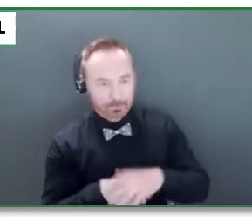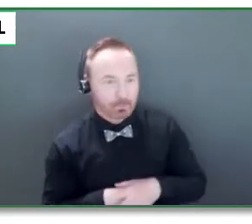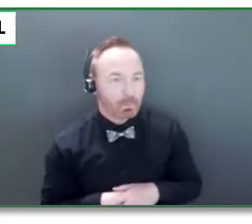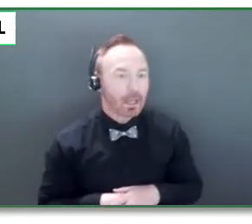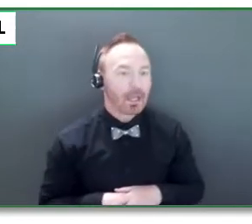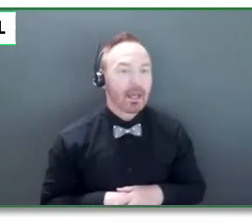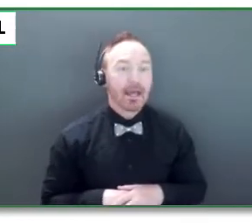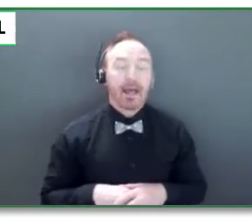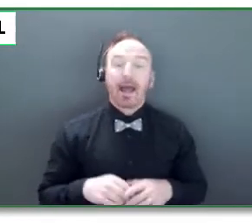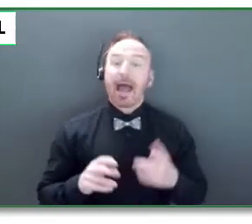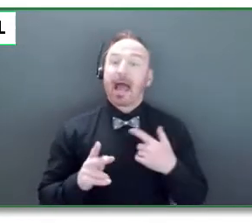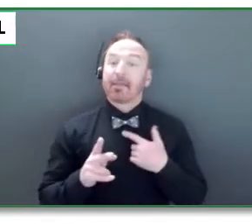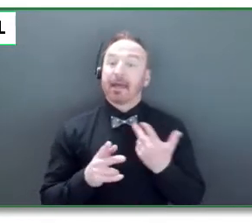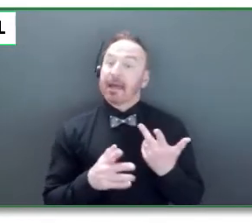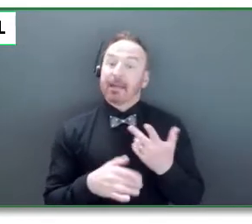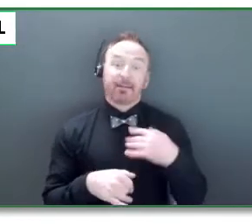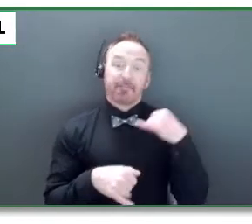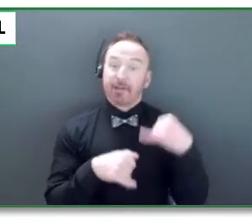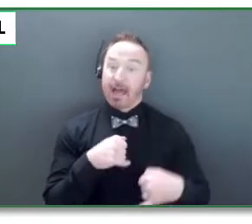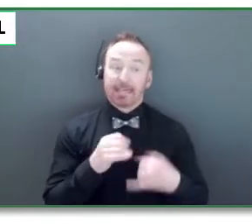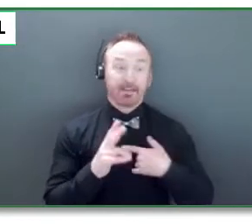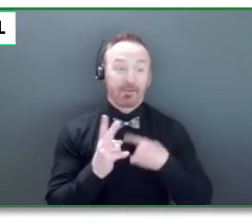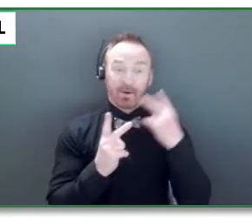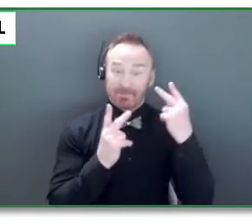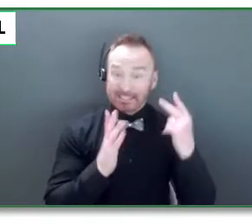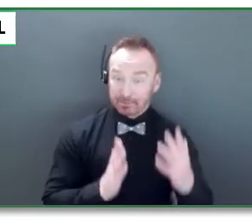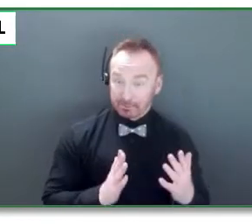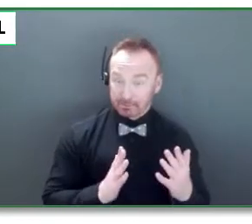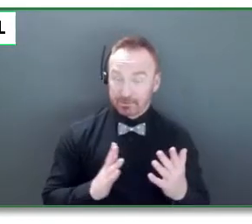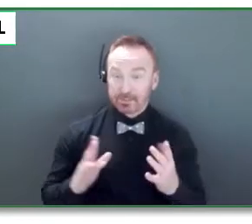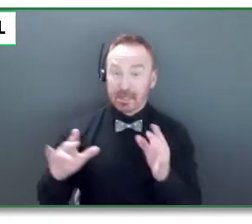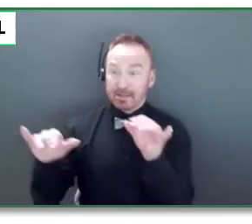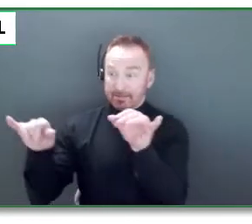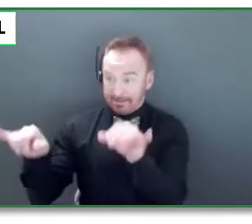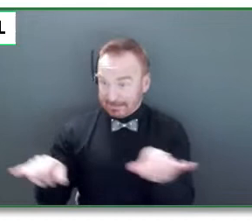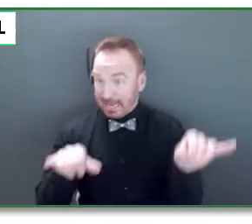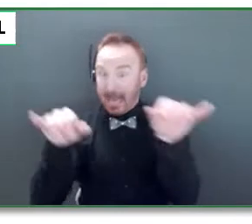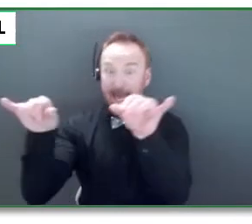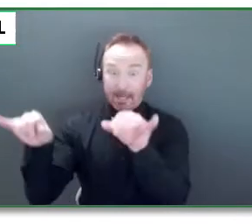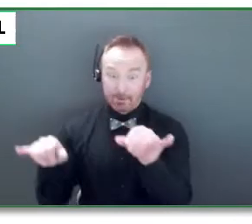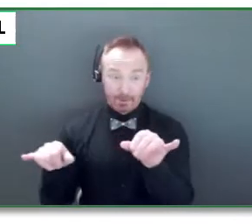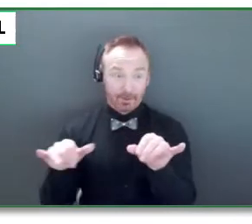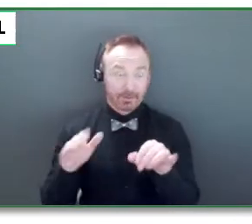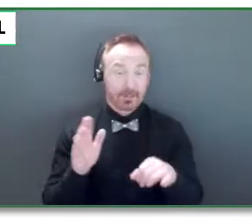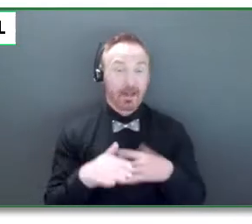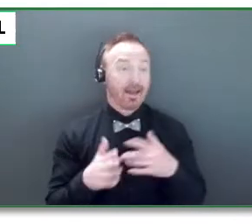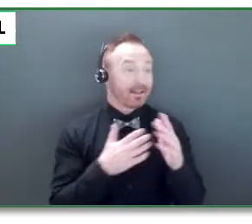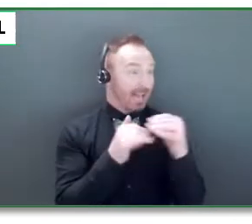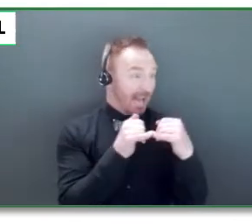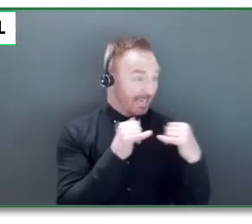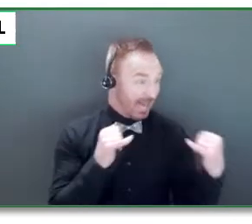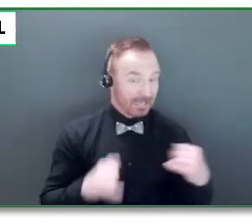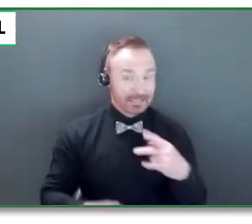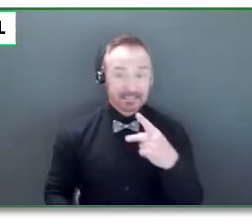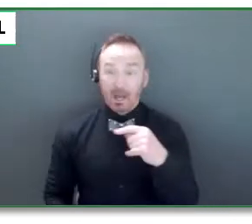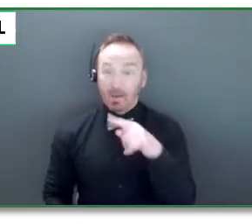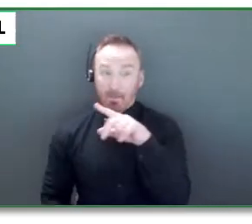um standards and skylines are not the same in all parks. Sometimes you need to buy your tickets ahead, sometimes you need